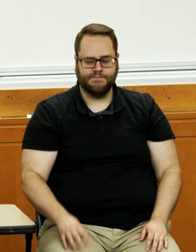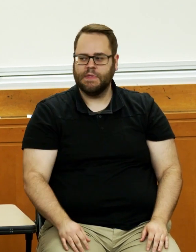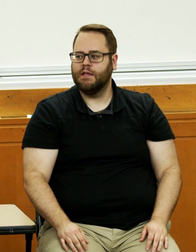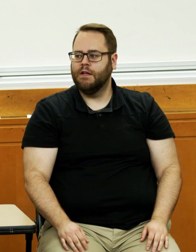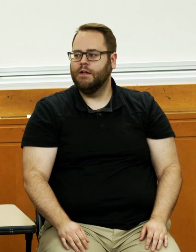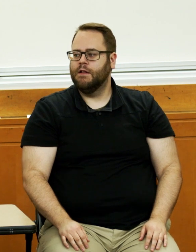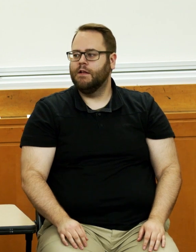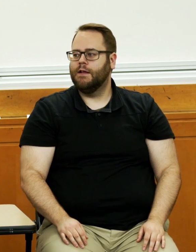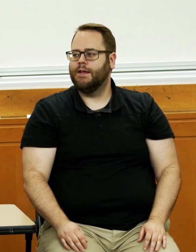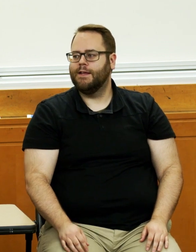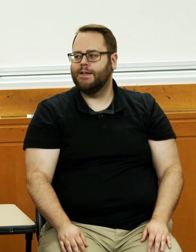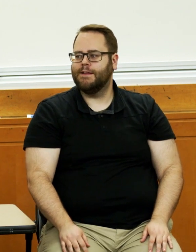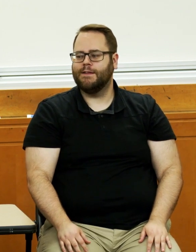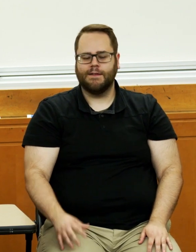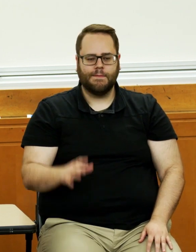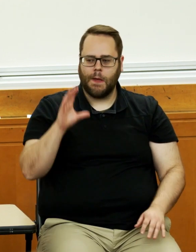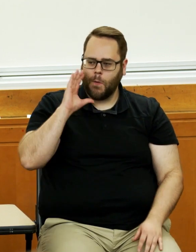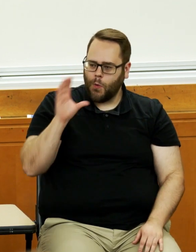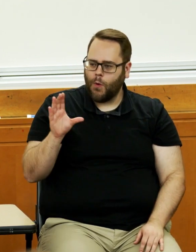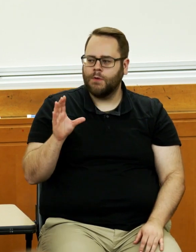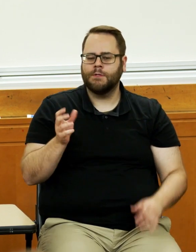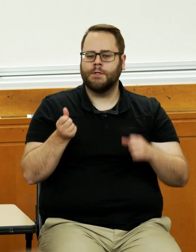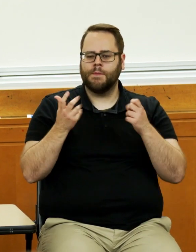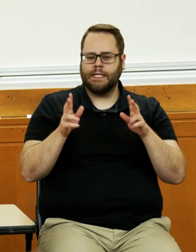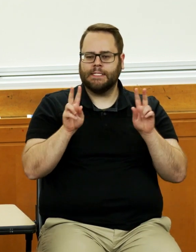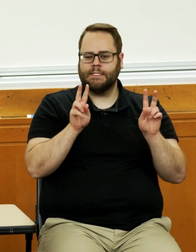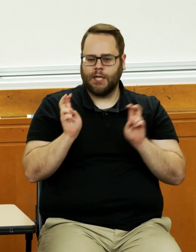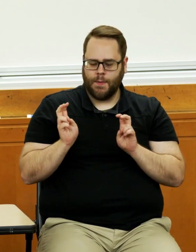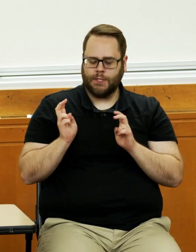Hi. So, a lot of these topics today are pretty new to me. I was just wondering